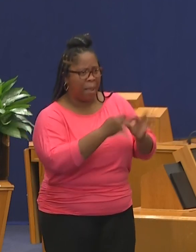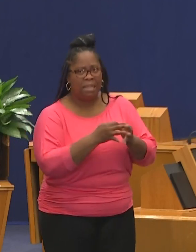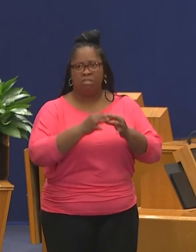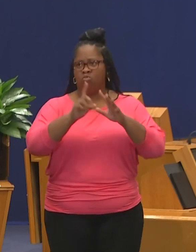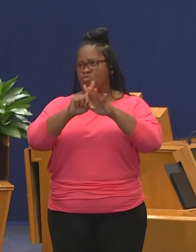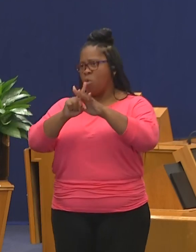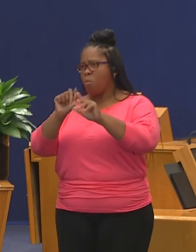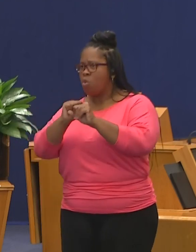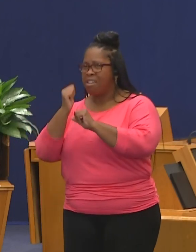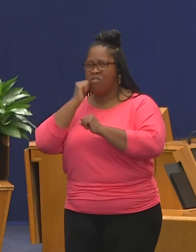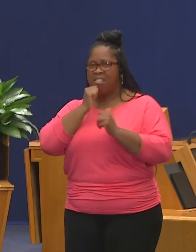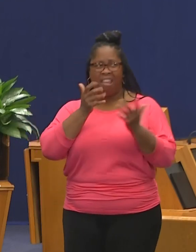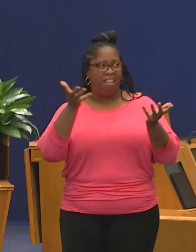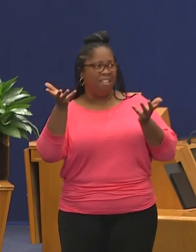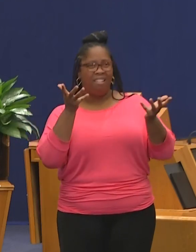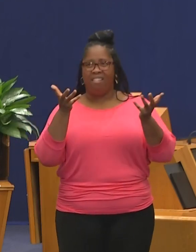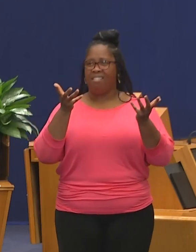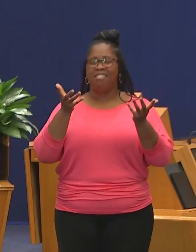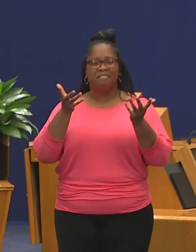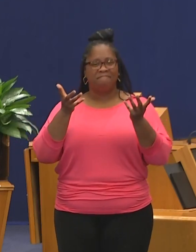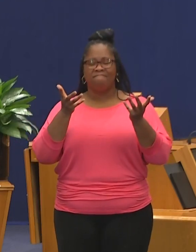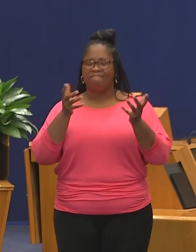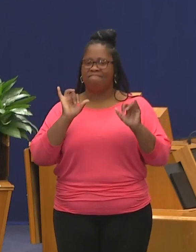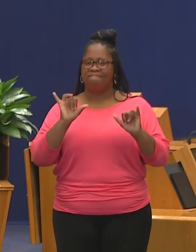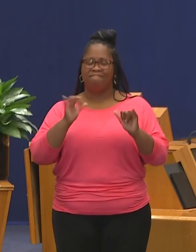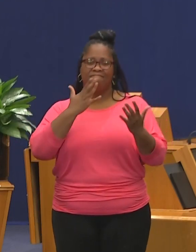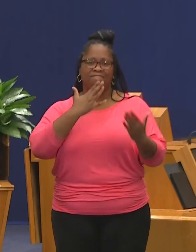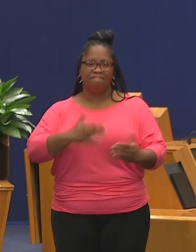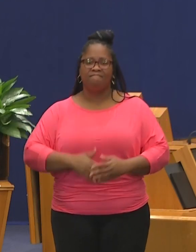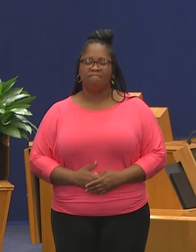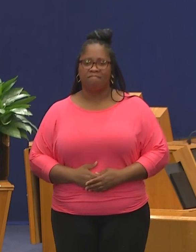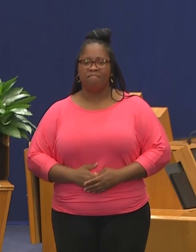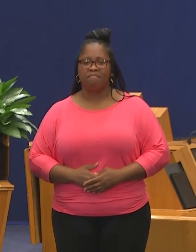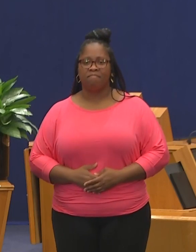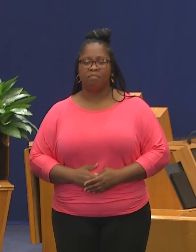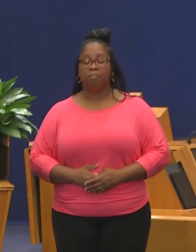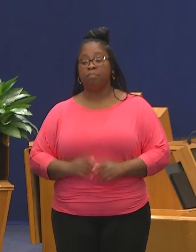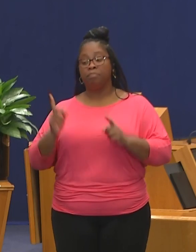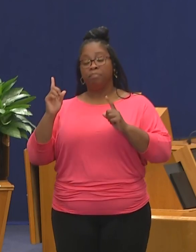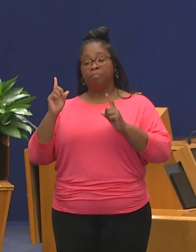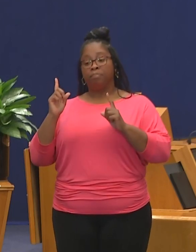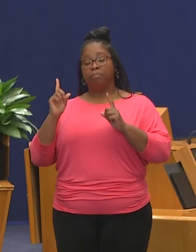FAMILIES WHILE SHOWING UP EVERY